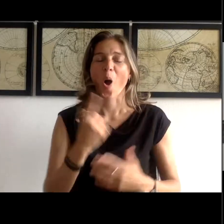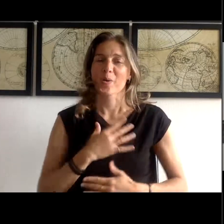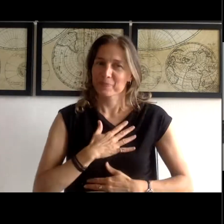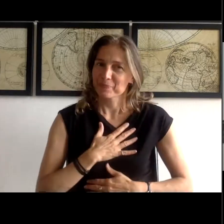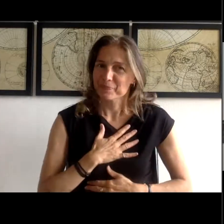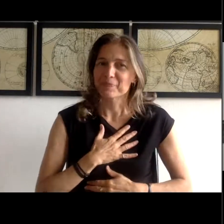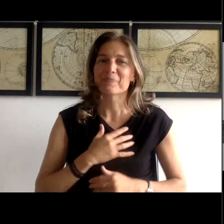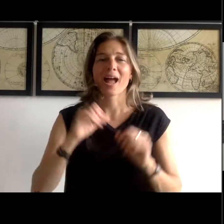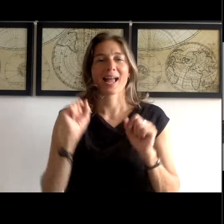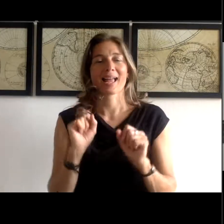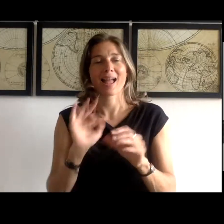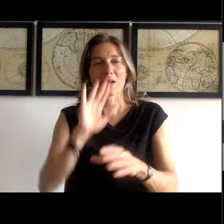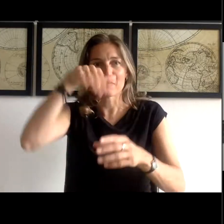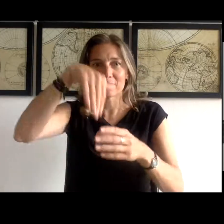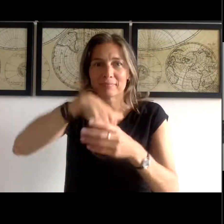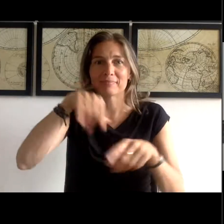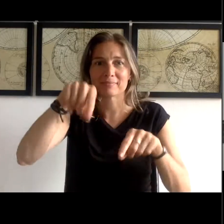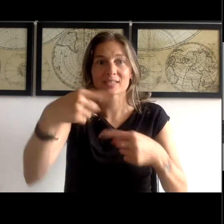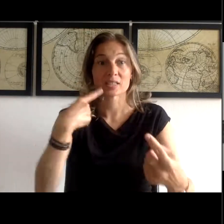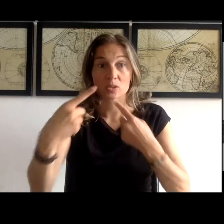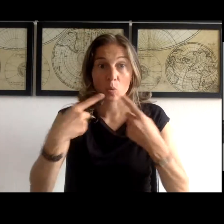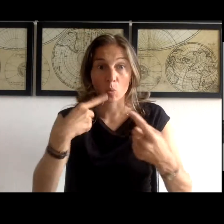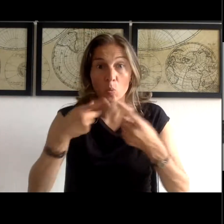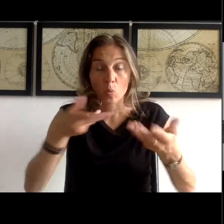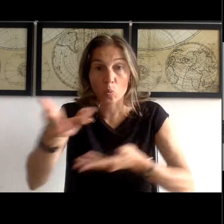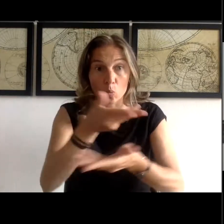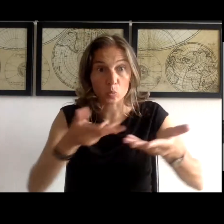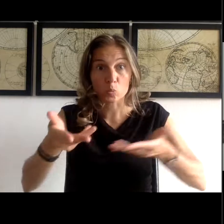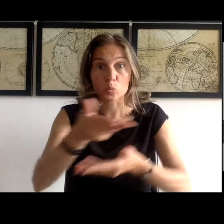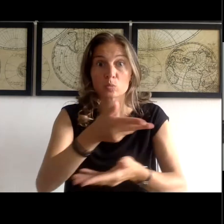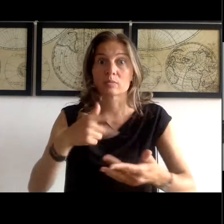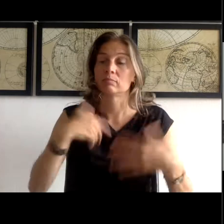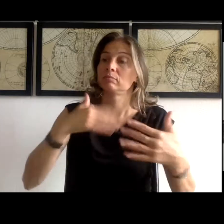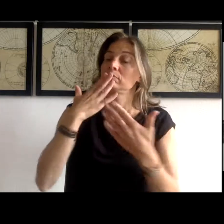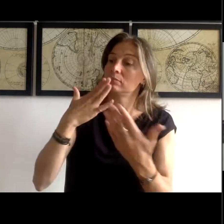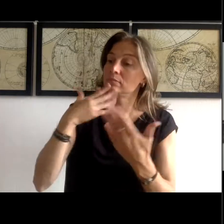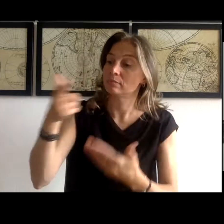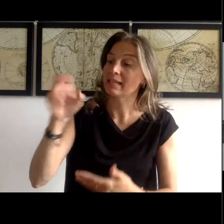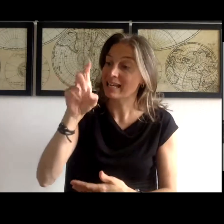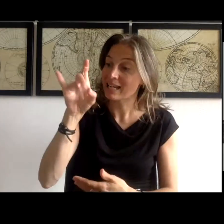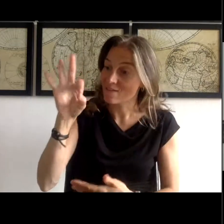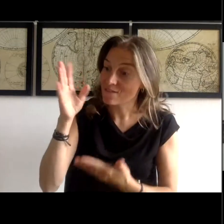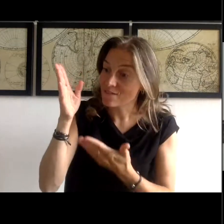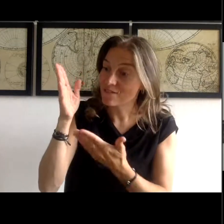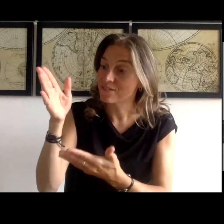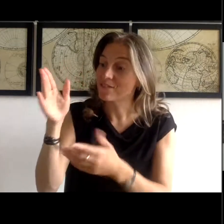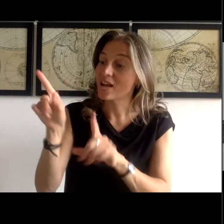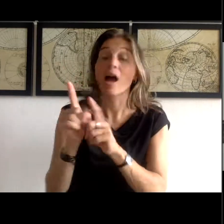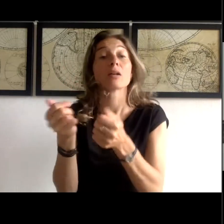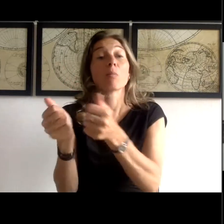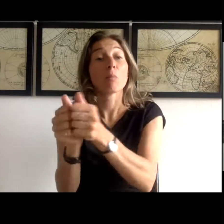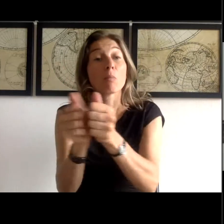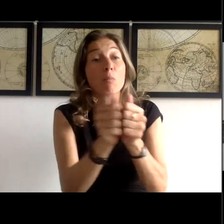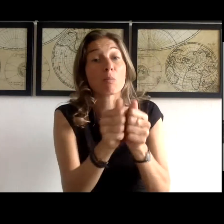We've proposed to keep the structure of key actions 1, 2, 3.